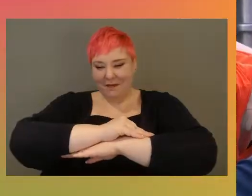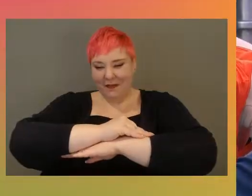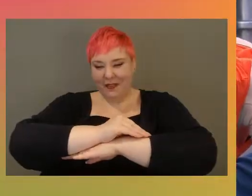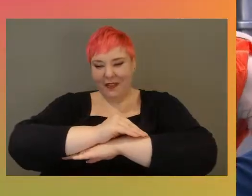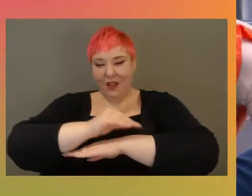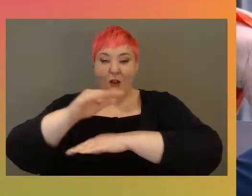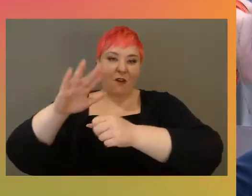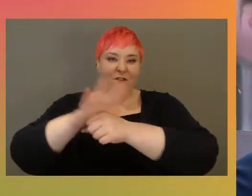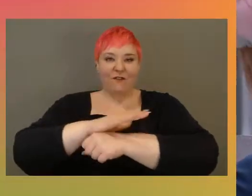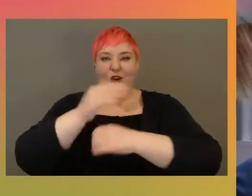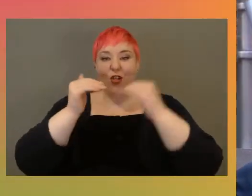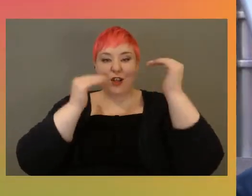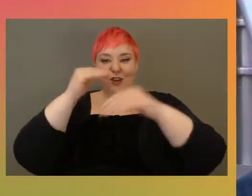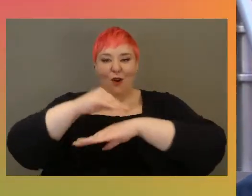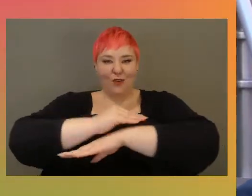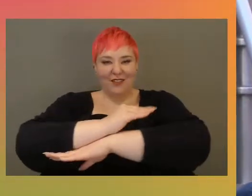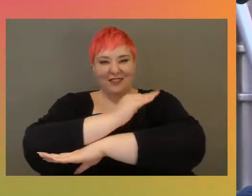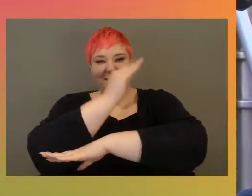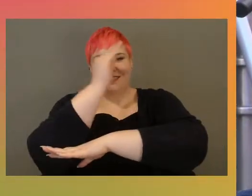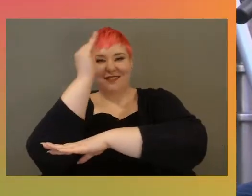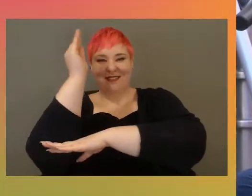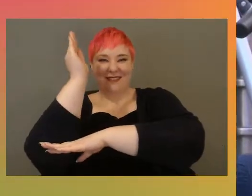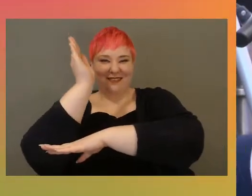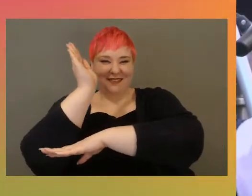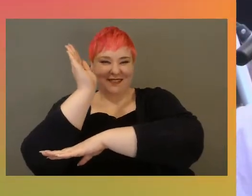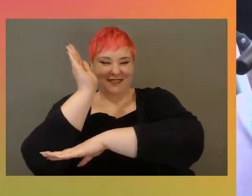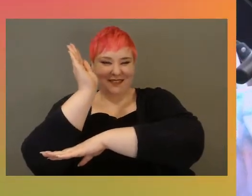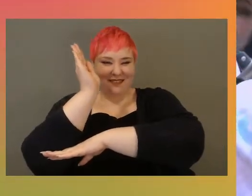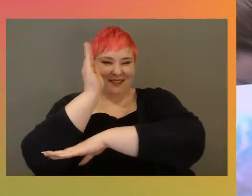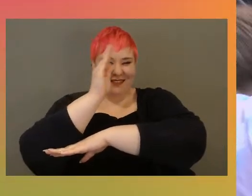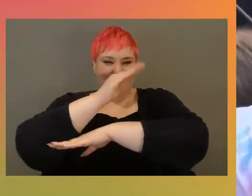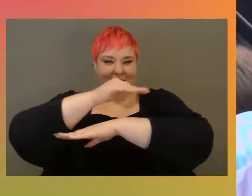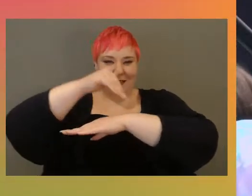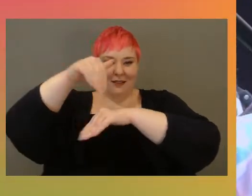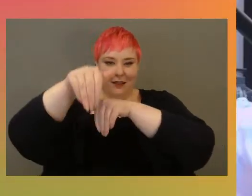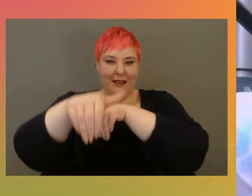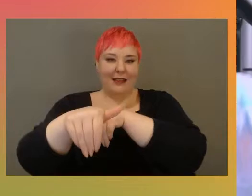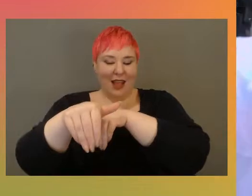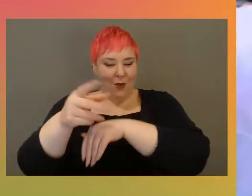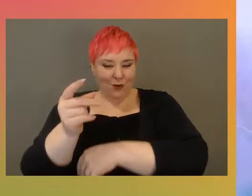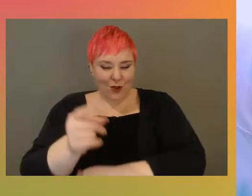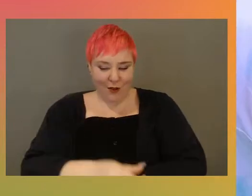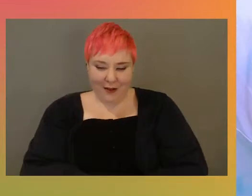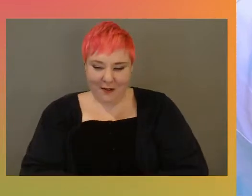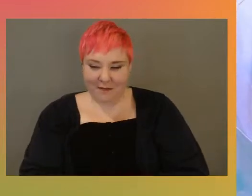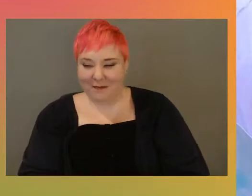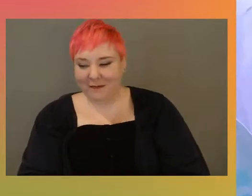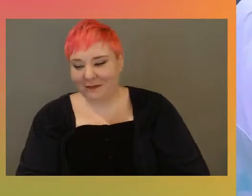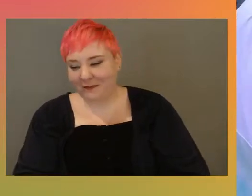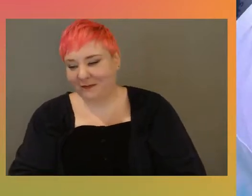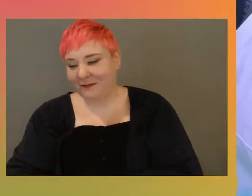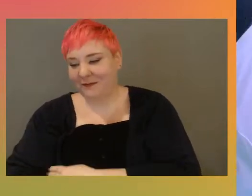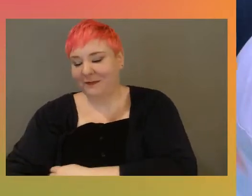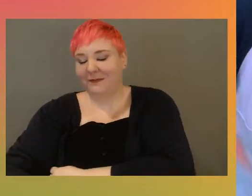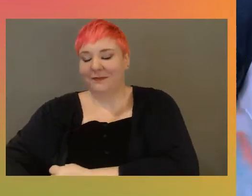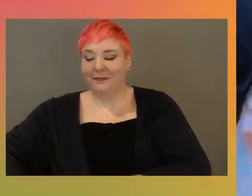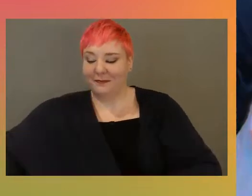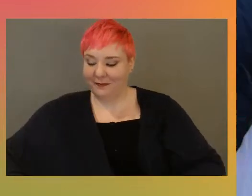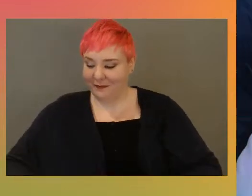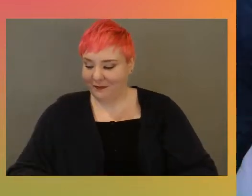SLOWLY BACK DOWN.